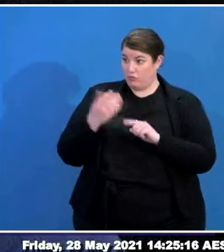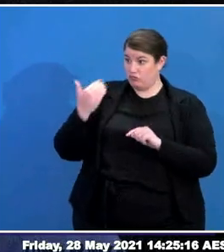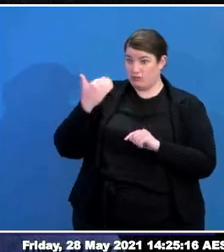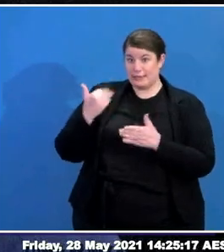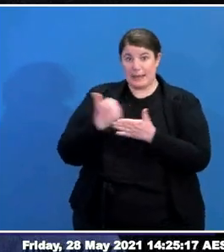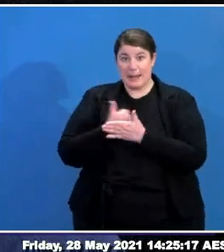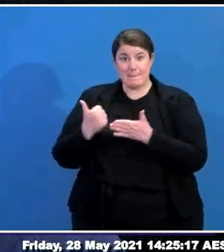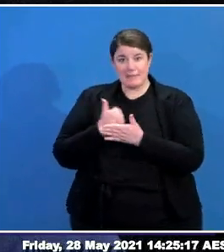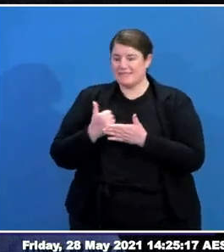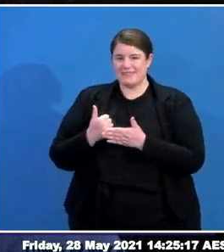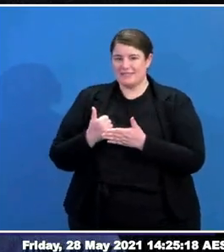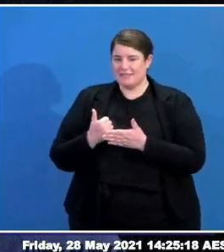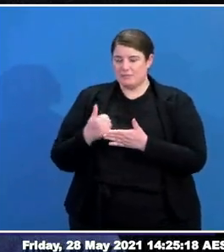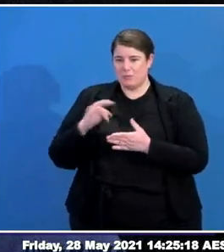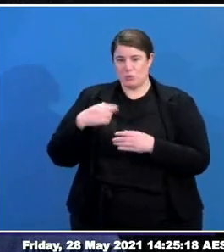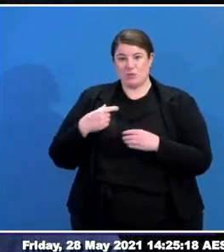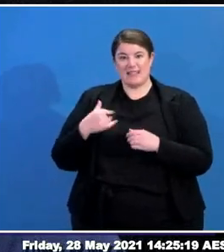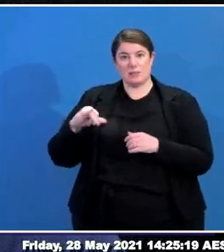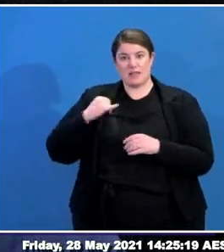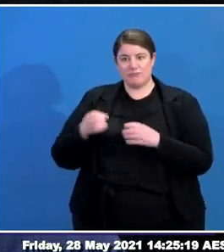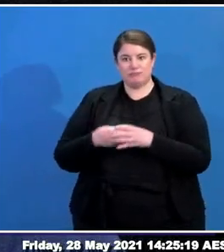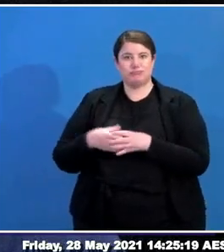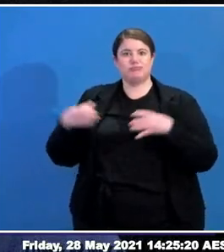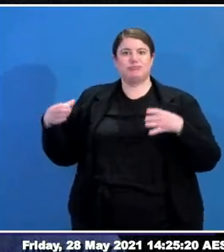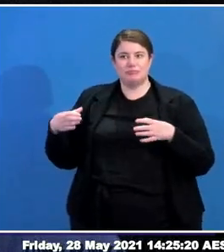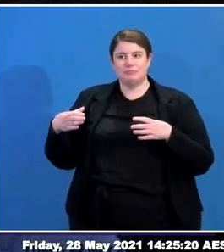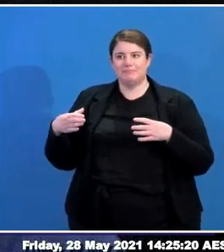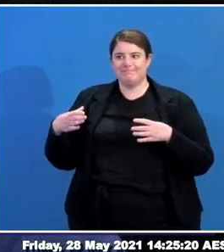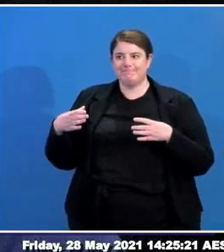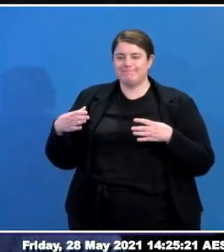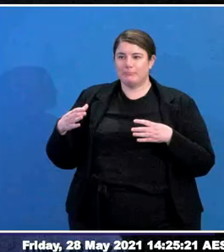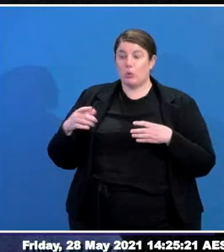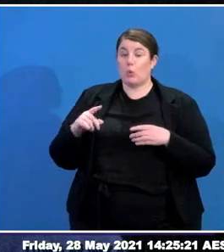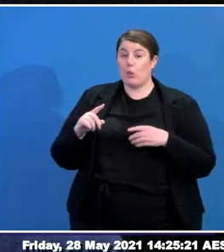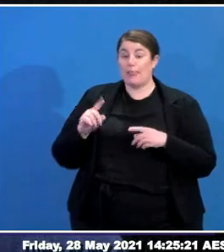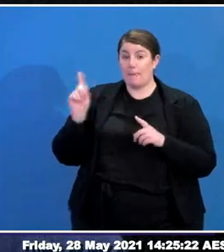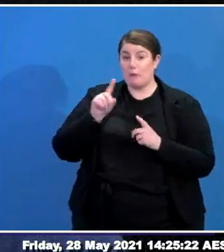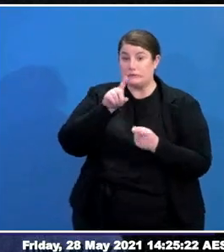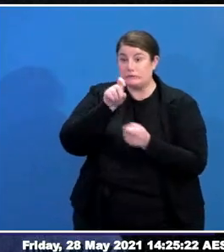increased our staff by around, or are in the process of increasing staff